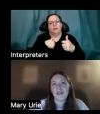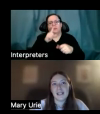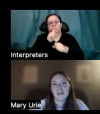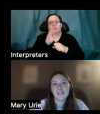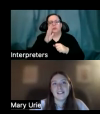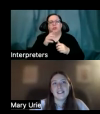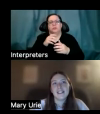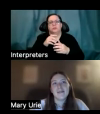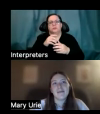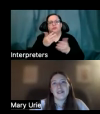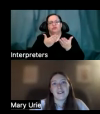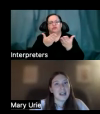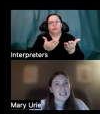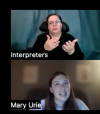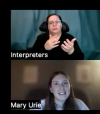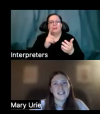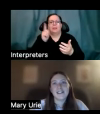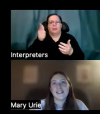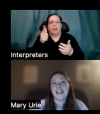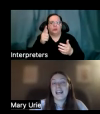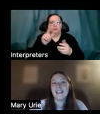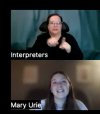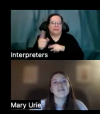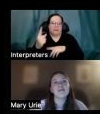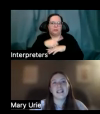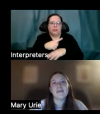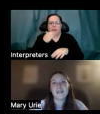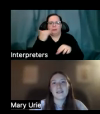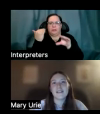with an email later that day and just say, Hey, my name is so and